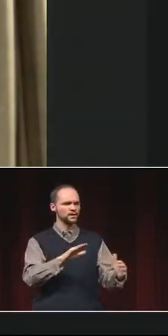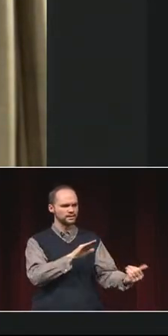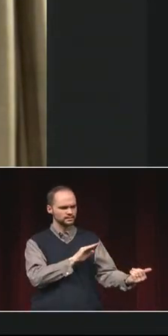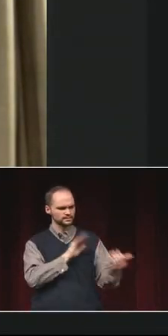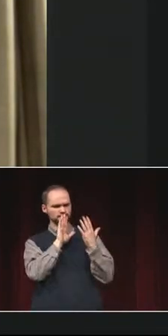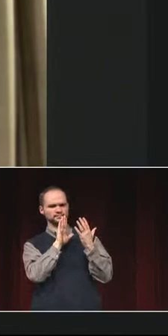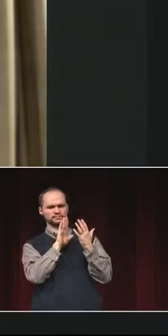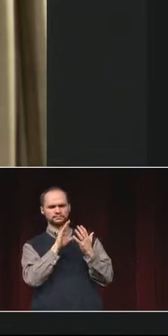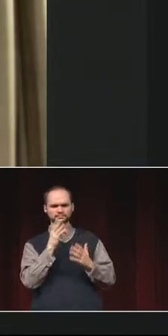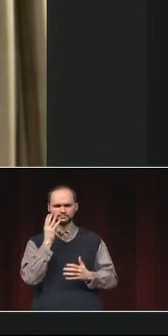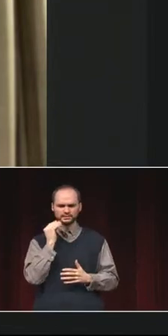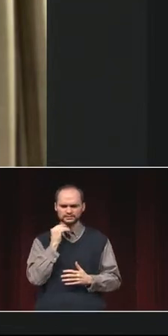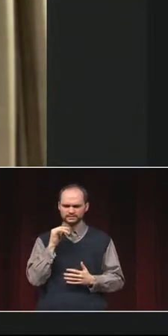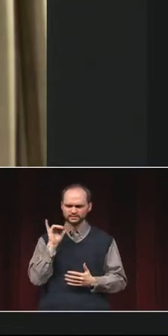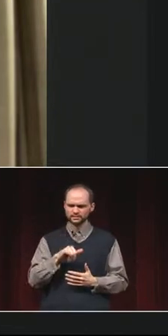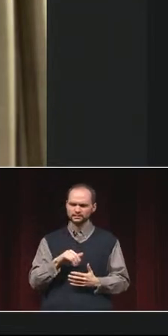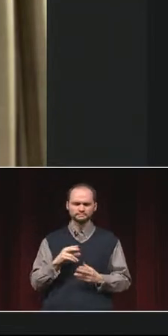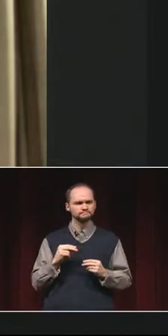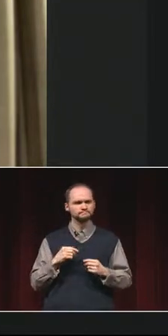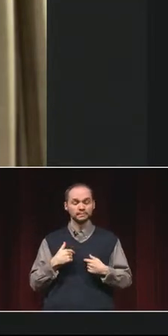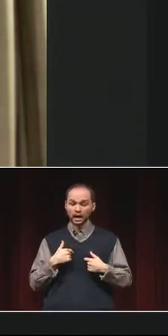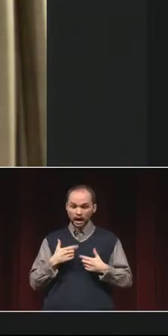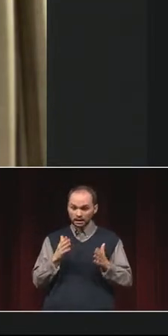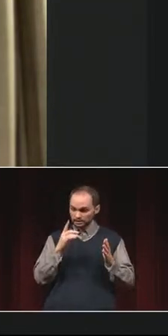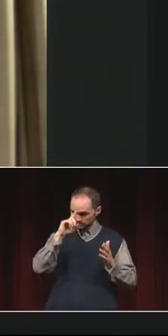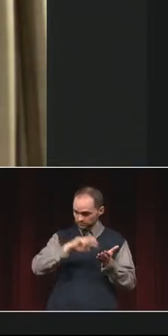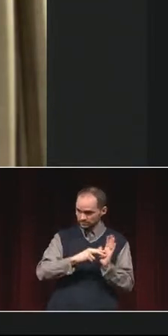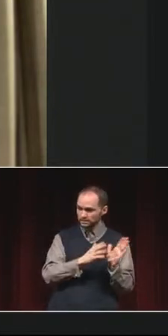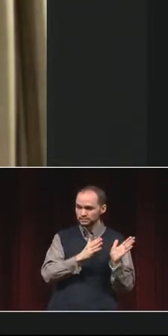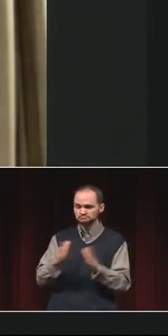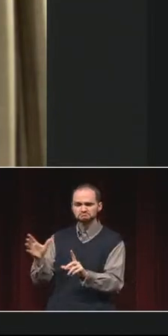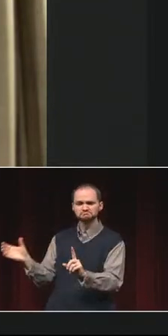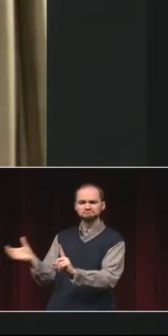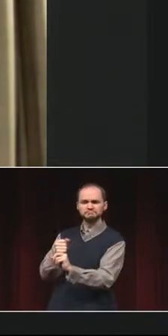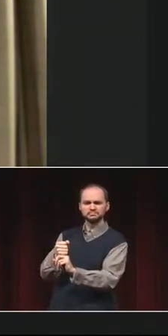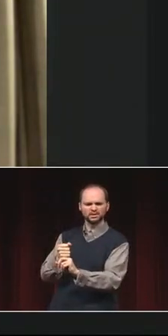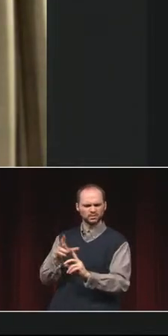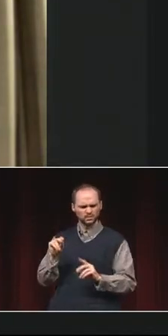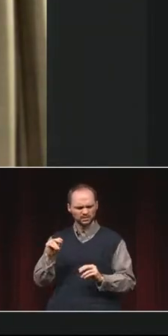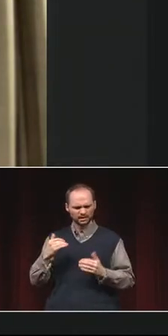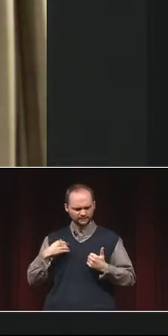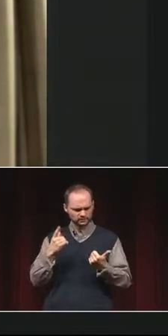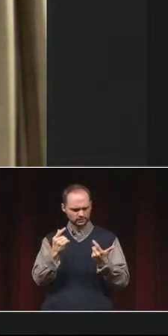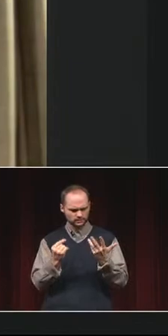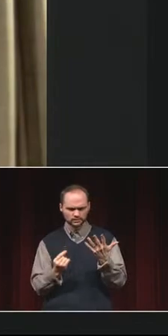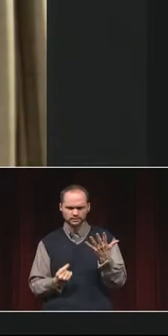on getting arrested. I had plenty to do without ending up in jail. But when I had to face the